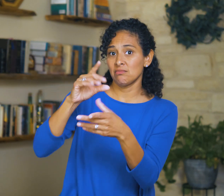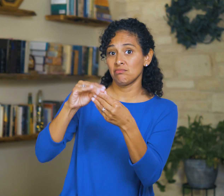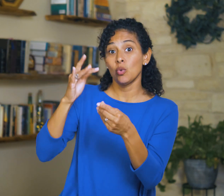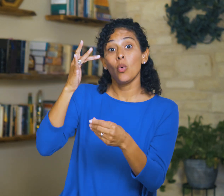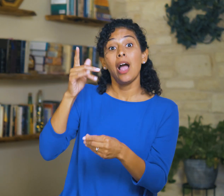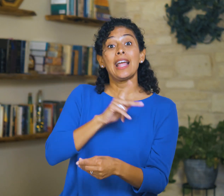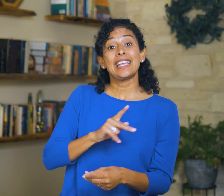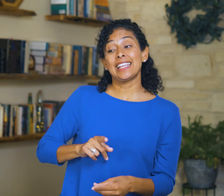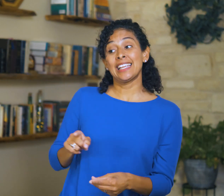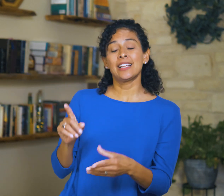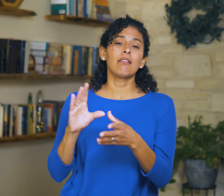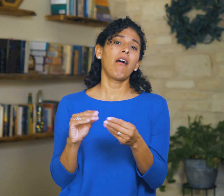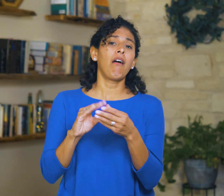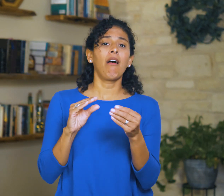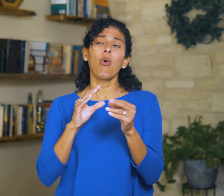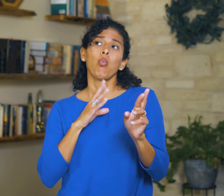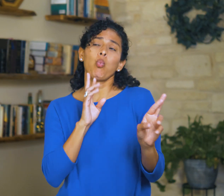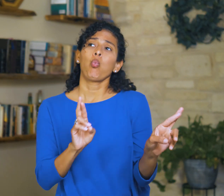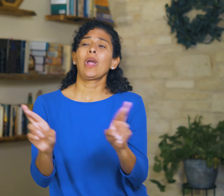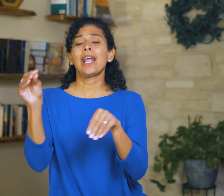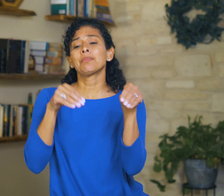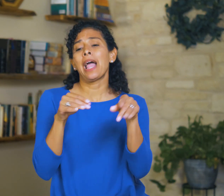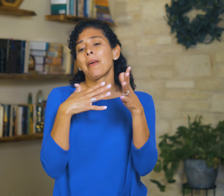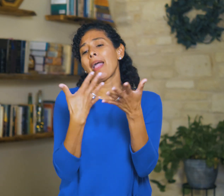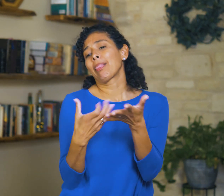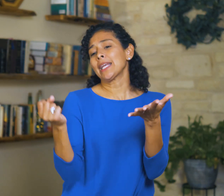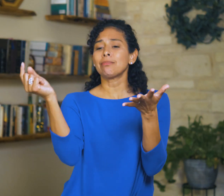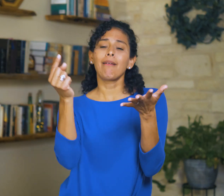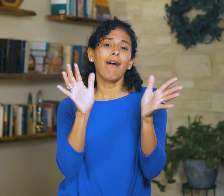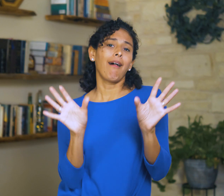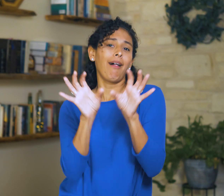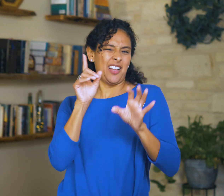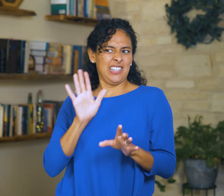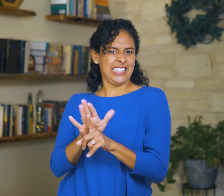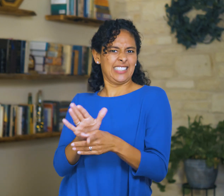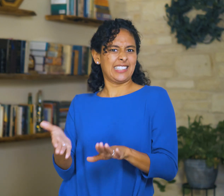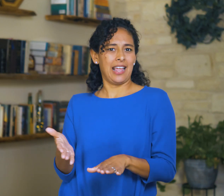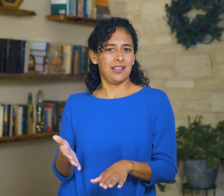who has made elaborate provisions for his own death,